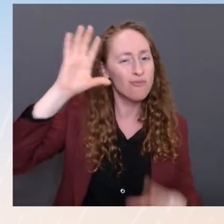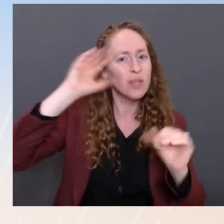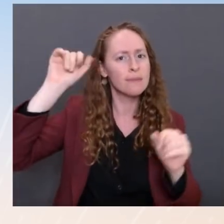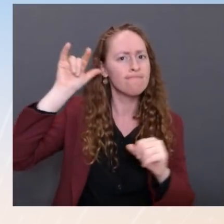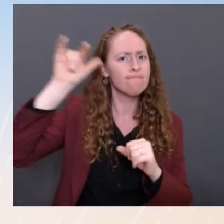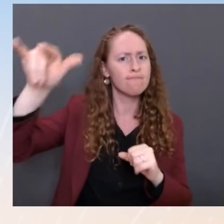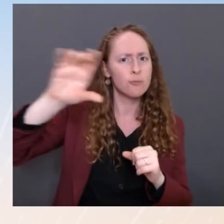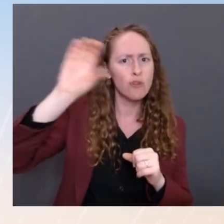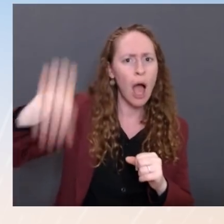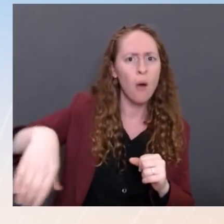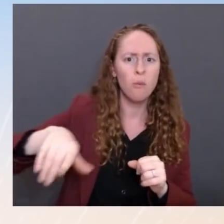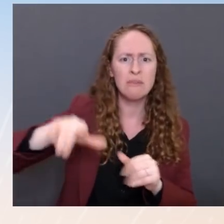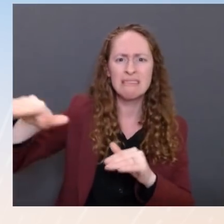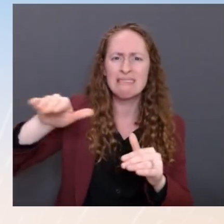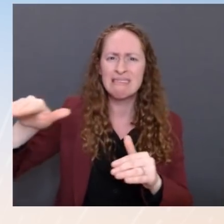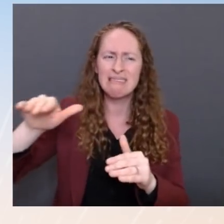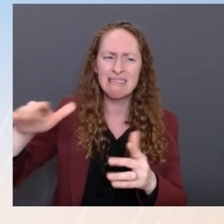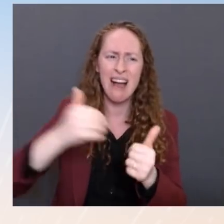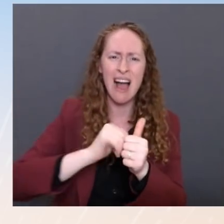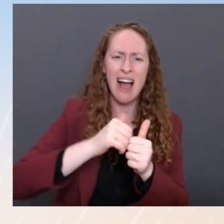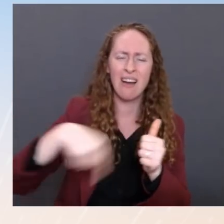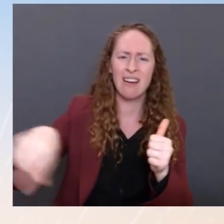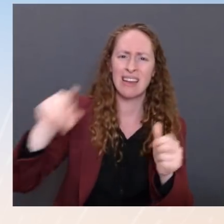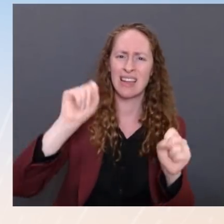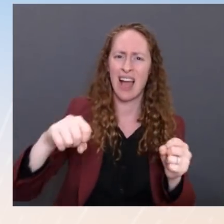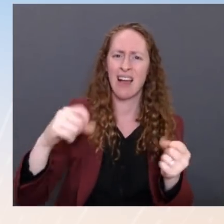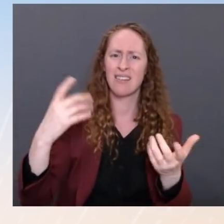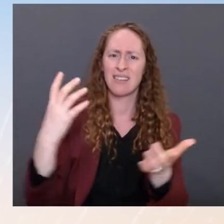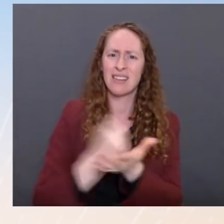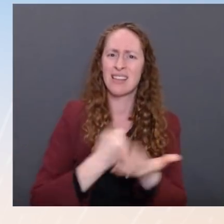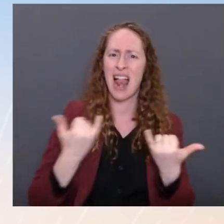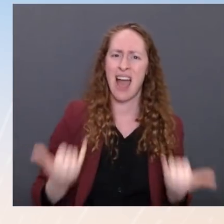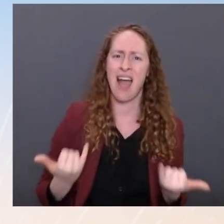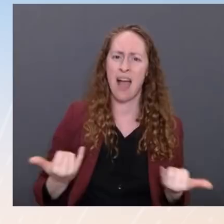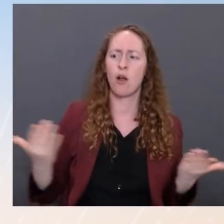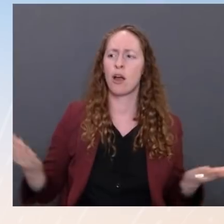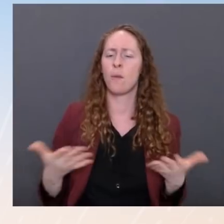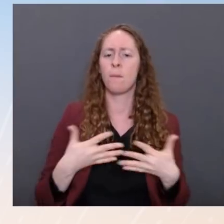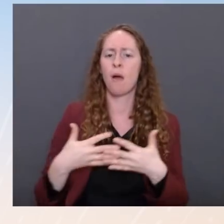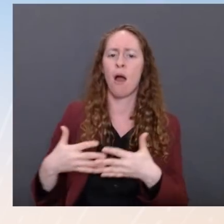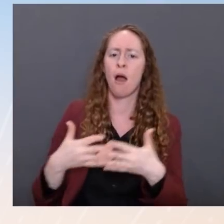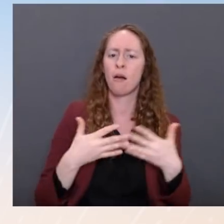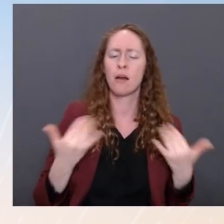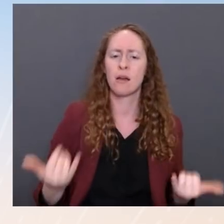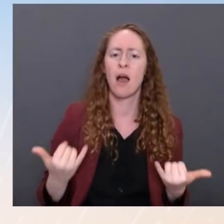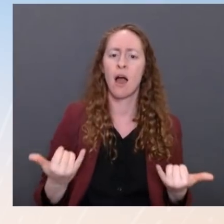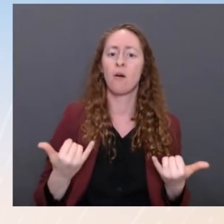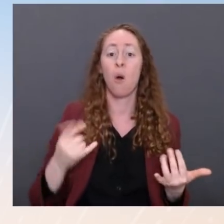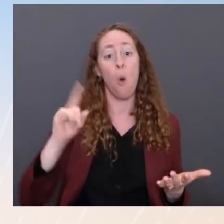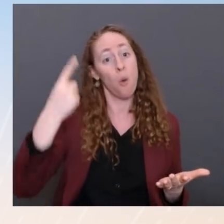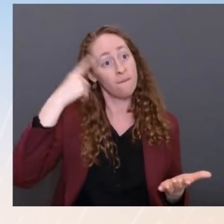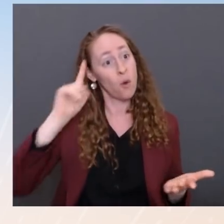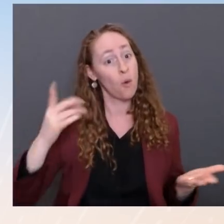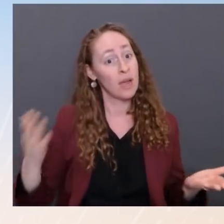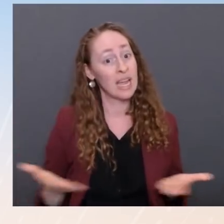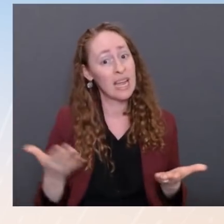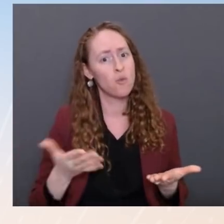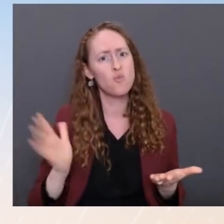While we don't expect shortages here, we want to be providers of American grains to the rest of the world as we're seeing shortages in part